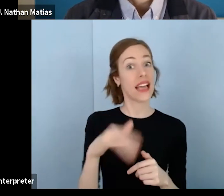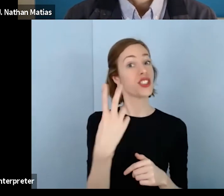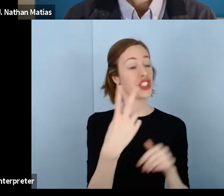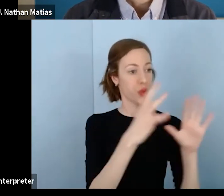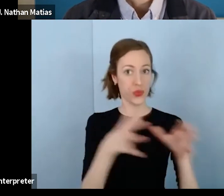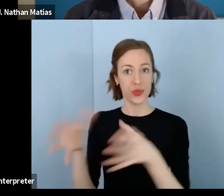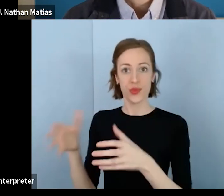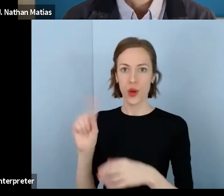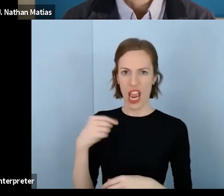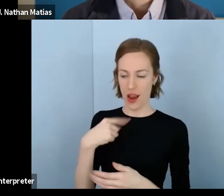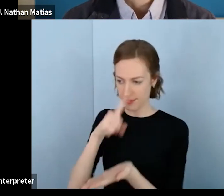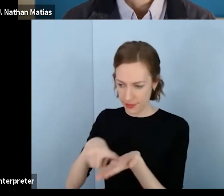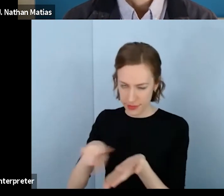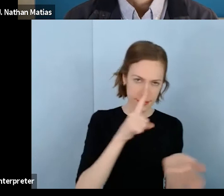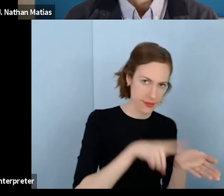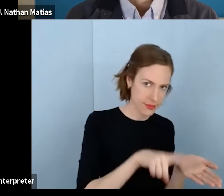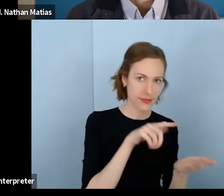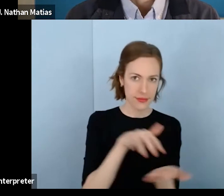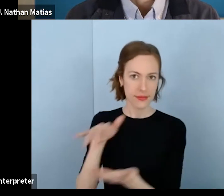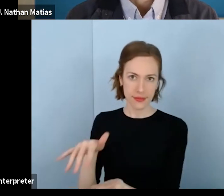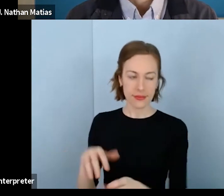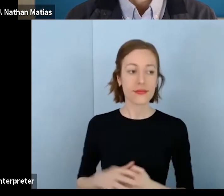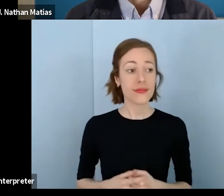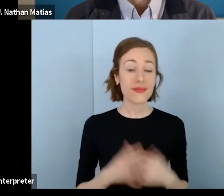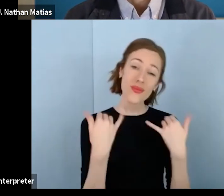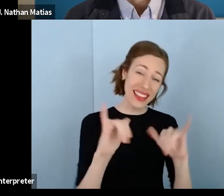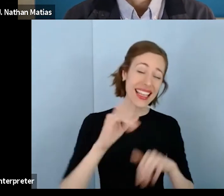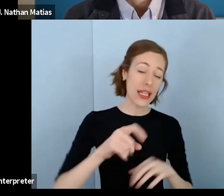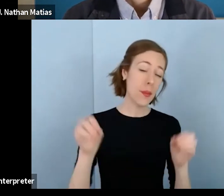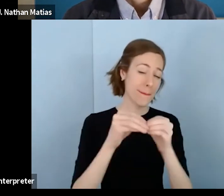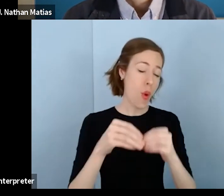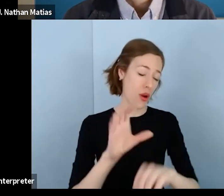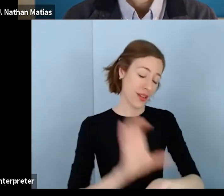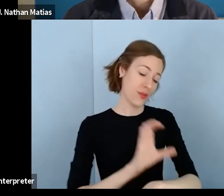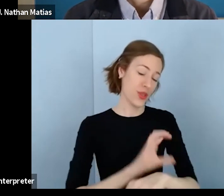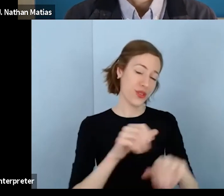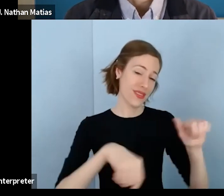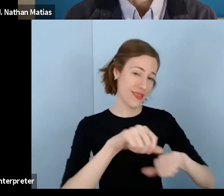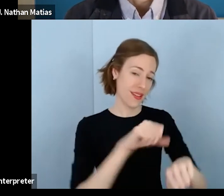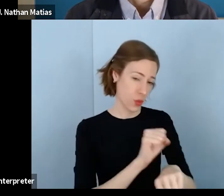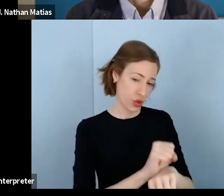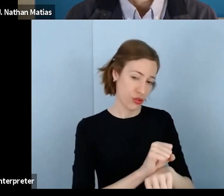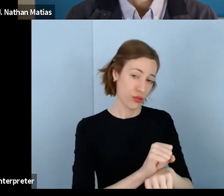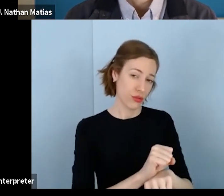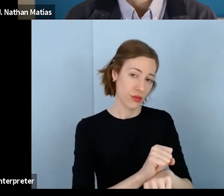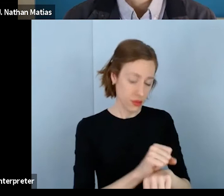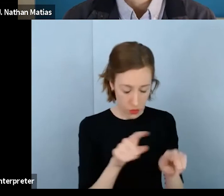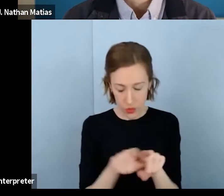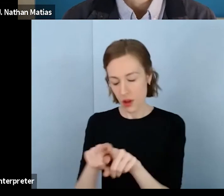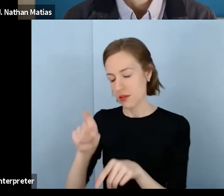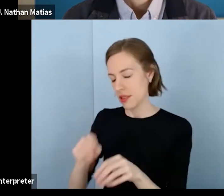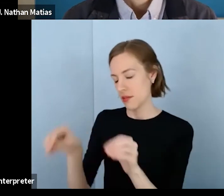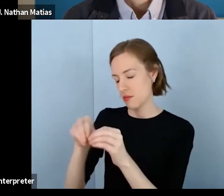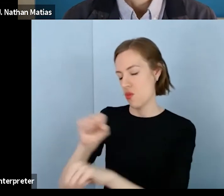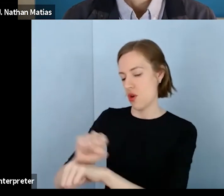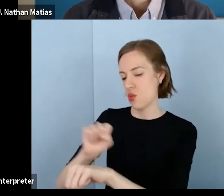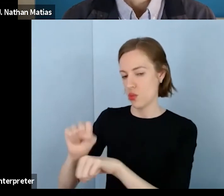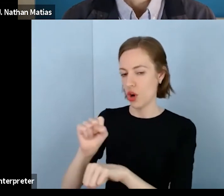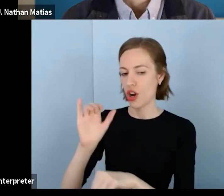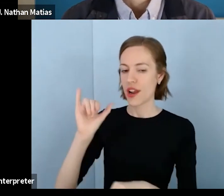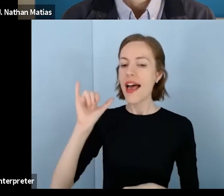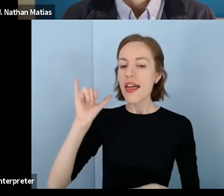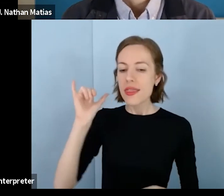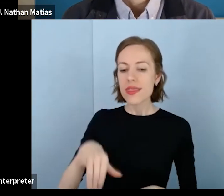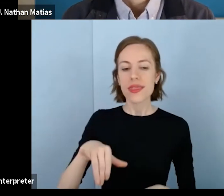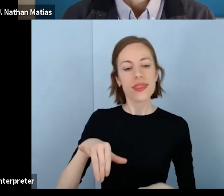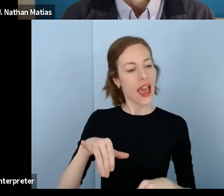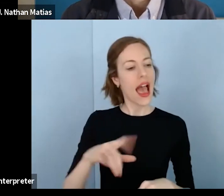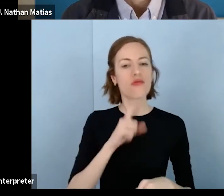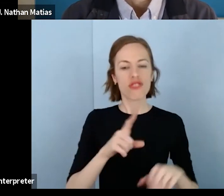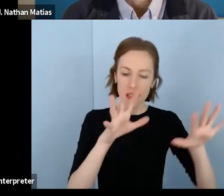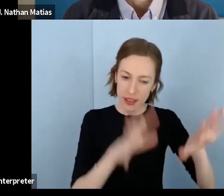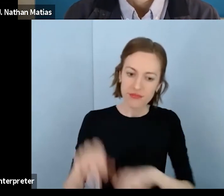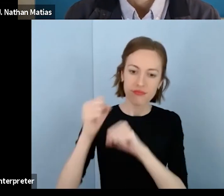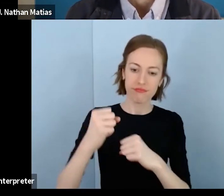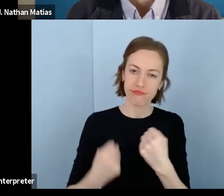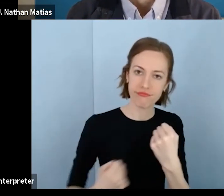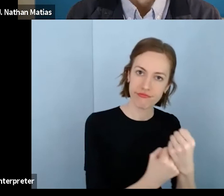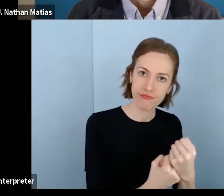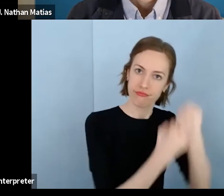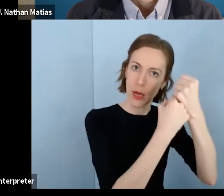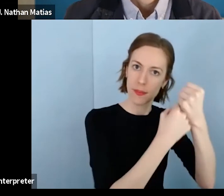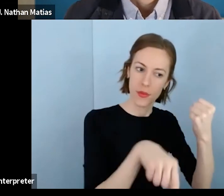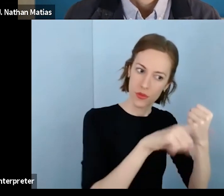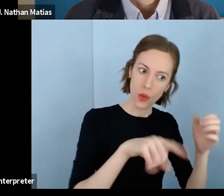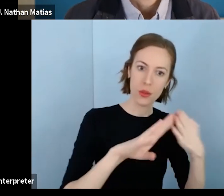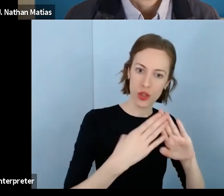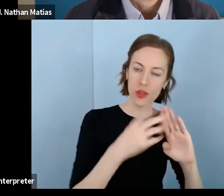Definitely work in the computer science in, but also so much more work that takes the standpoint of affected communities, and looks for solutions. In those circumstances.